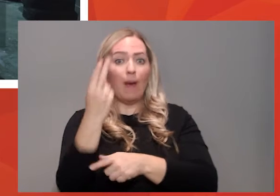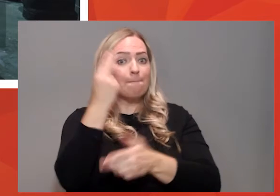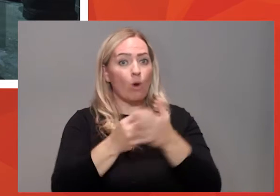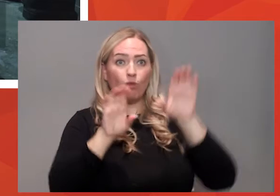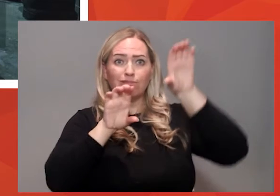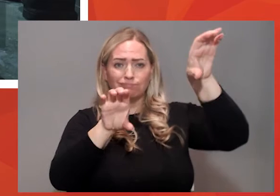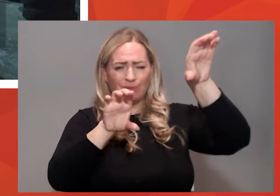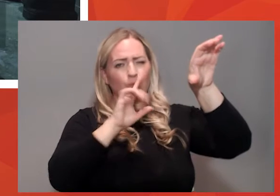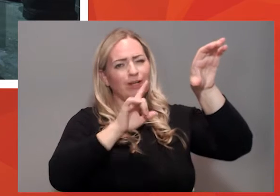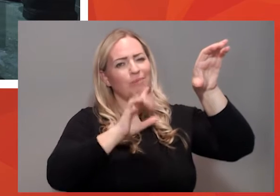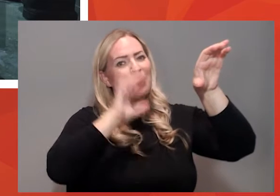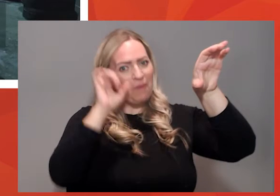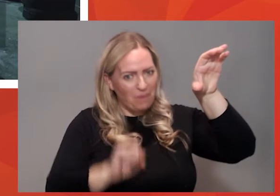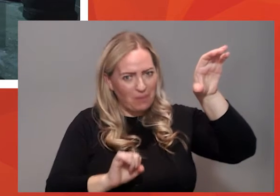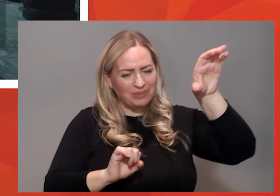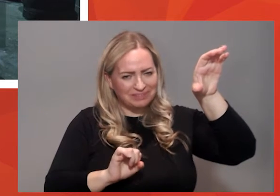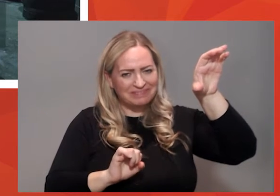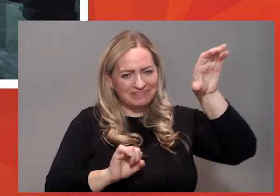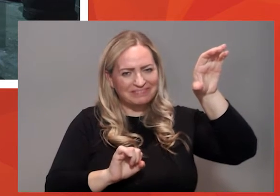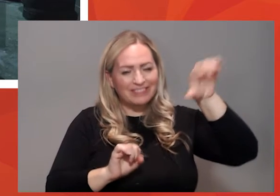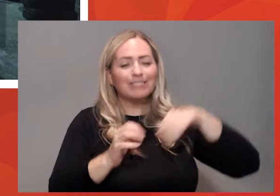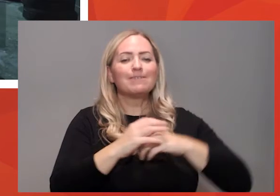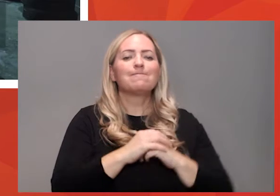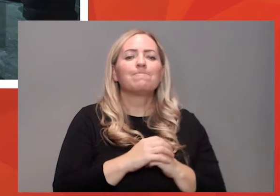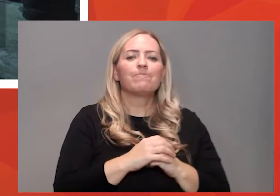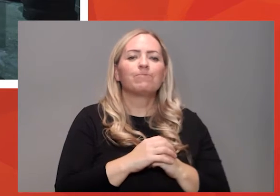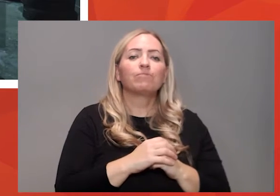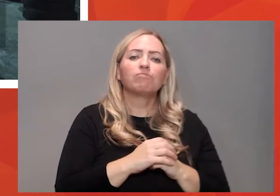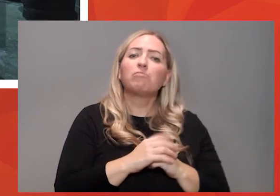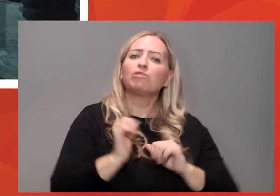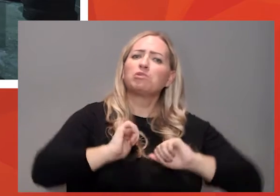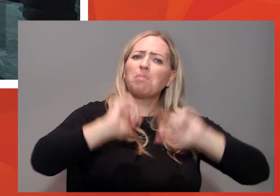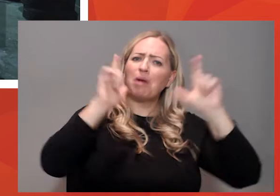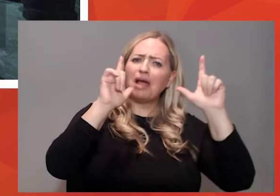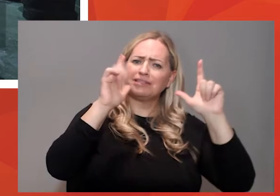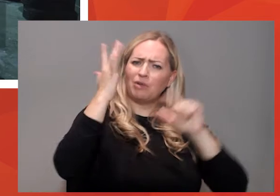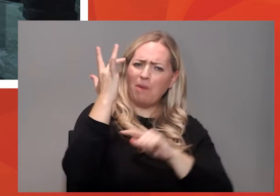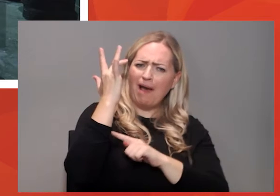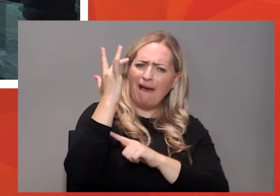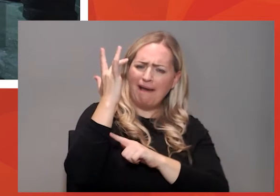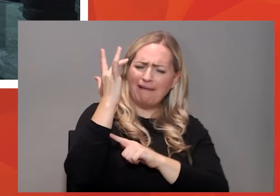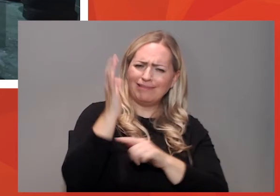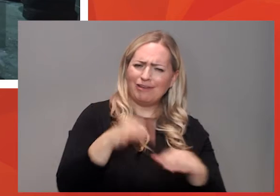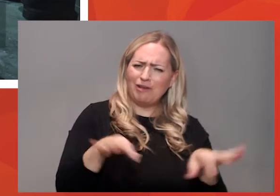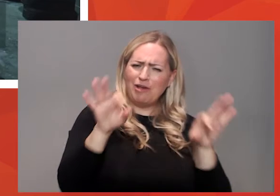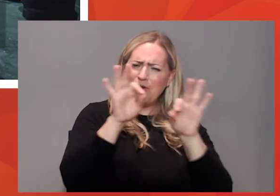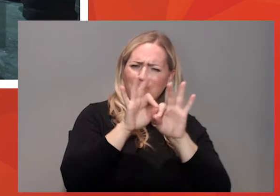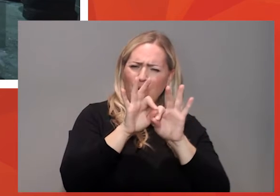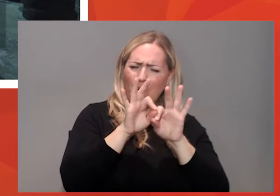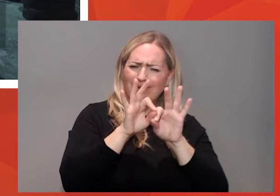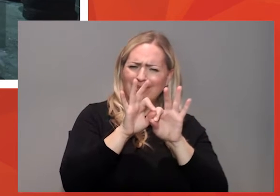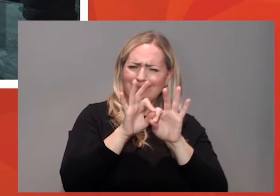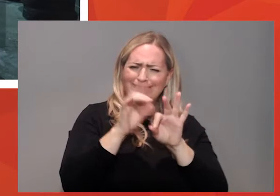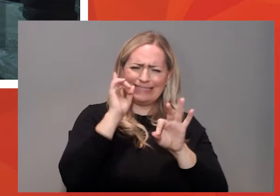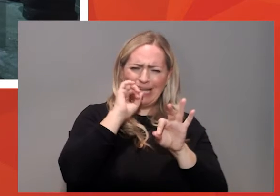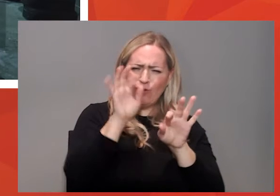Both of them are pretty old for today and I was surprised why such an important feature was not